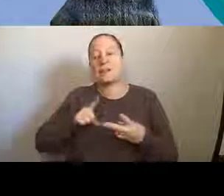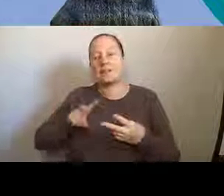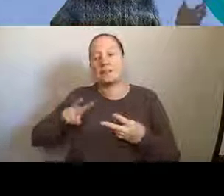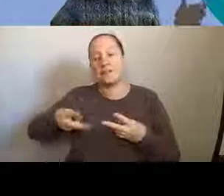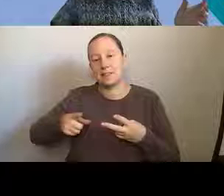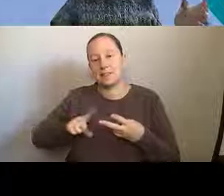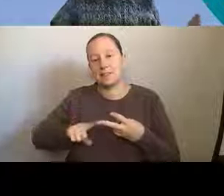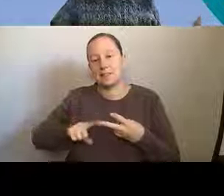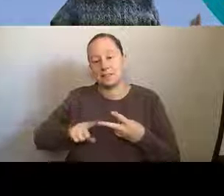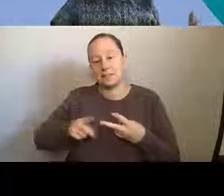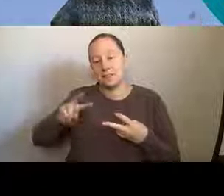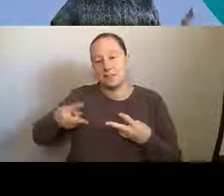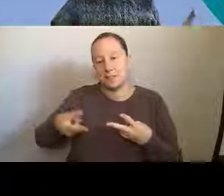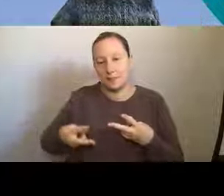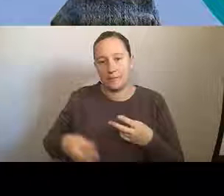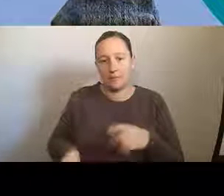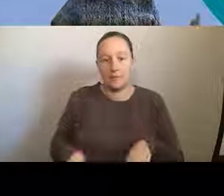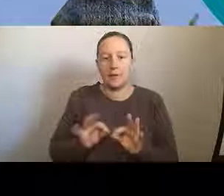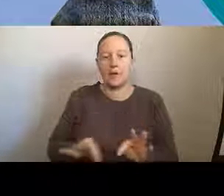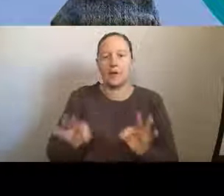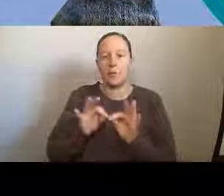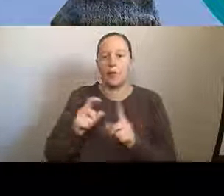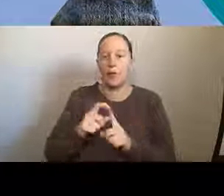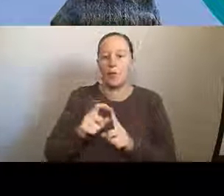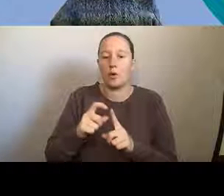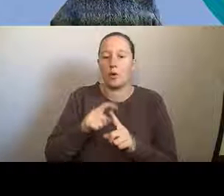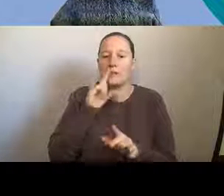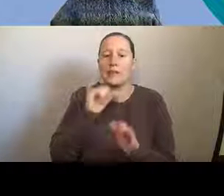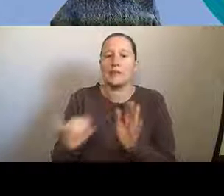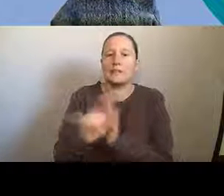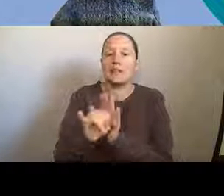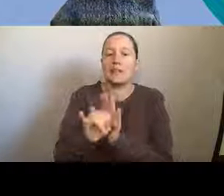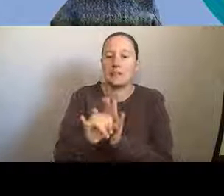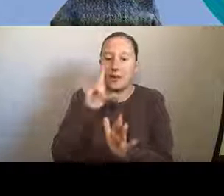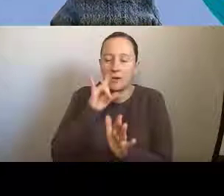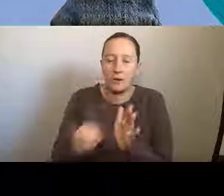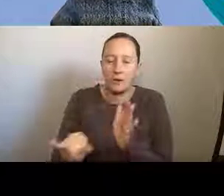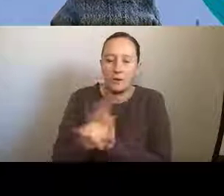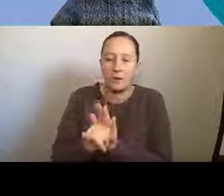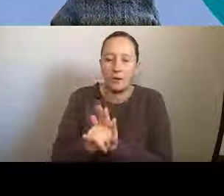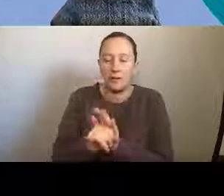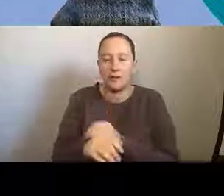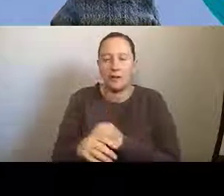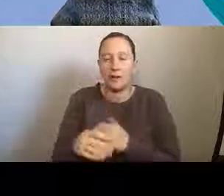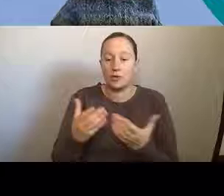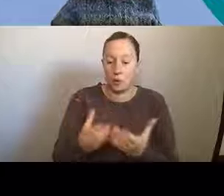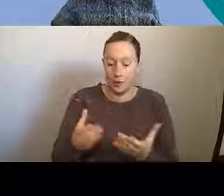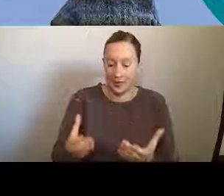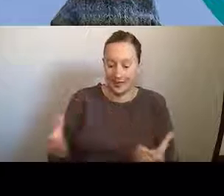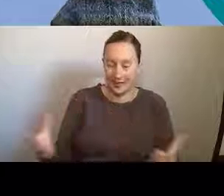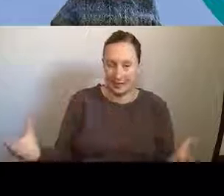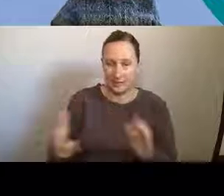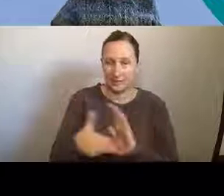The key word here is identifiable. So materials identifiable, at least at the time of access.